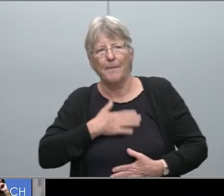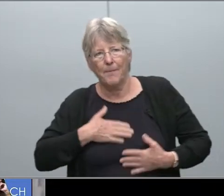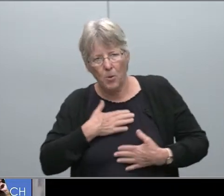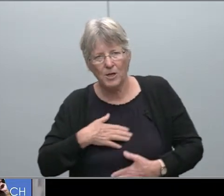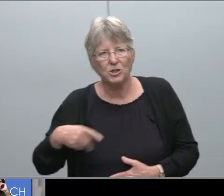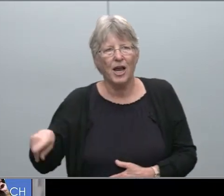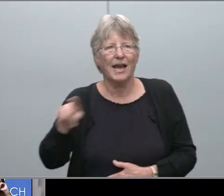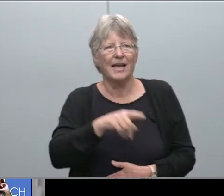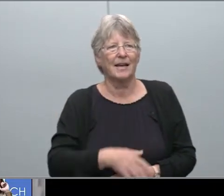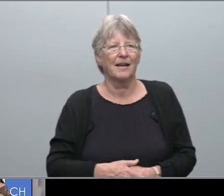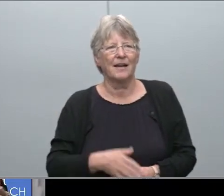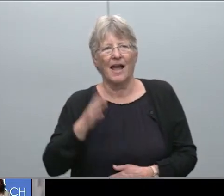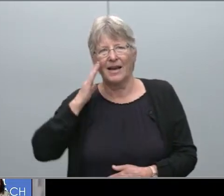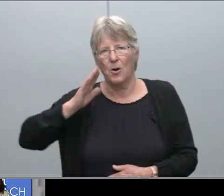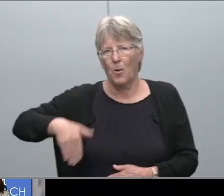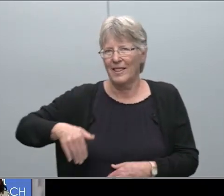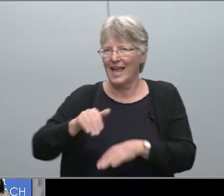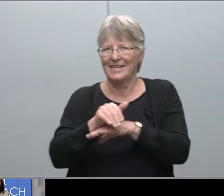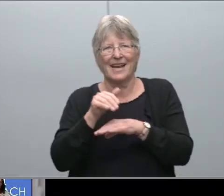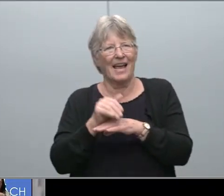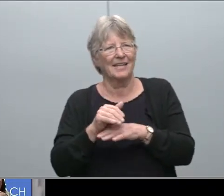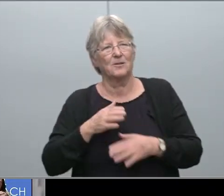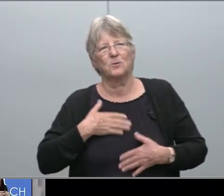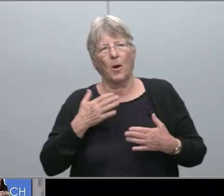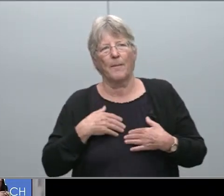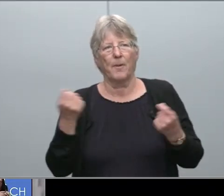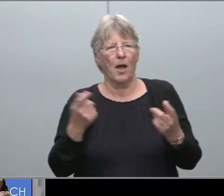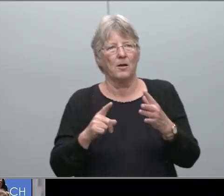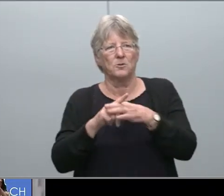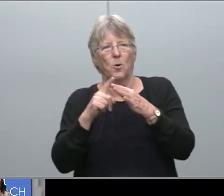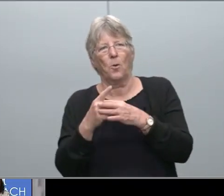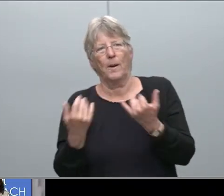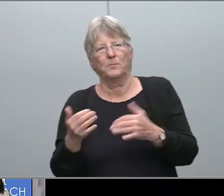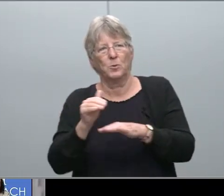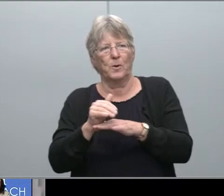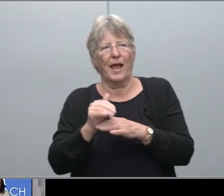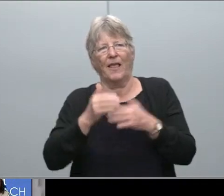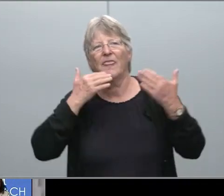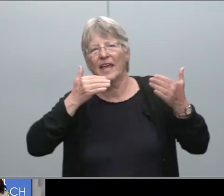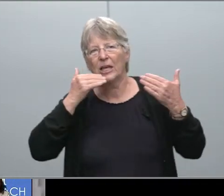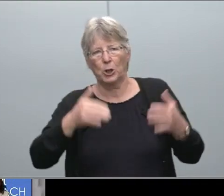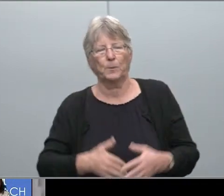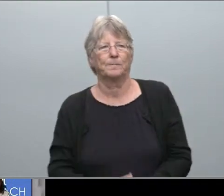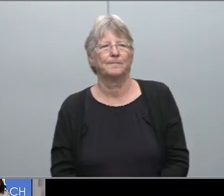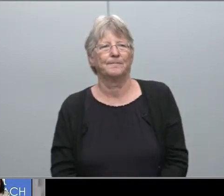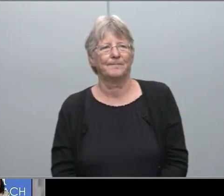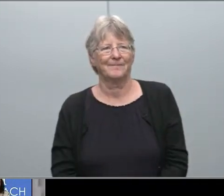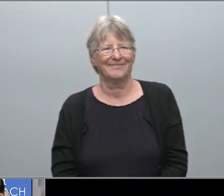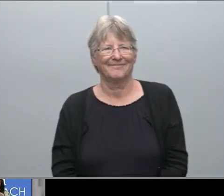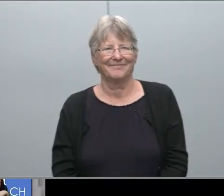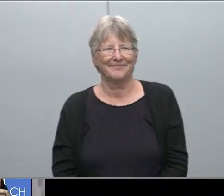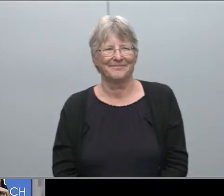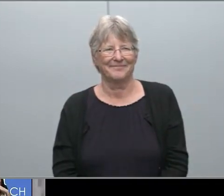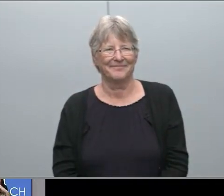Okay. So we're gonna do shout outs and public comment. So you can either write something in the chat box,